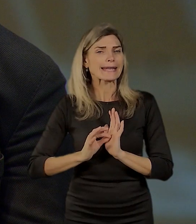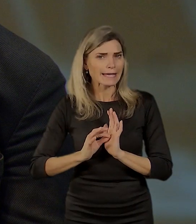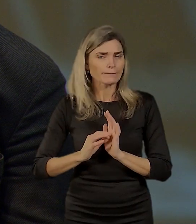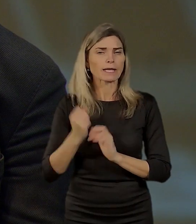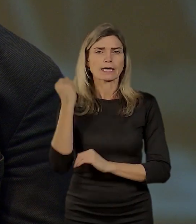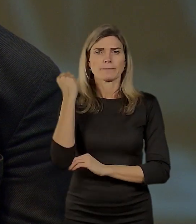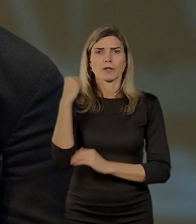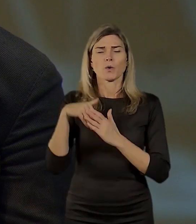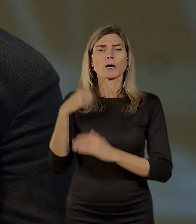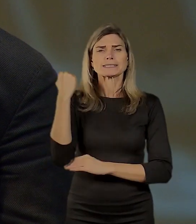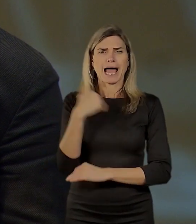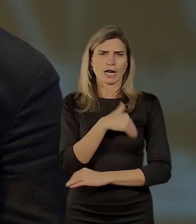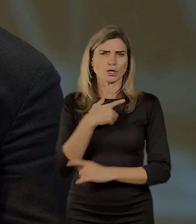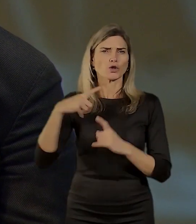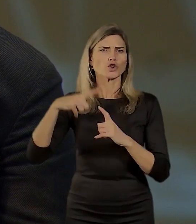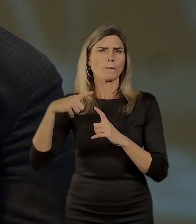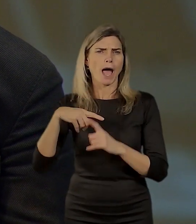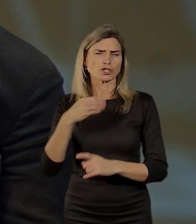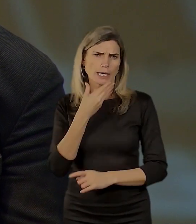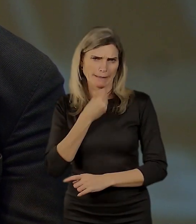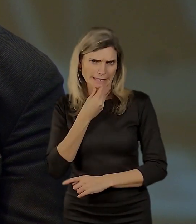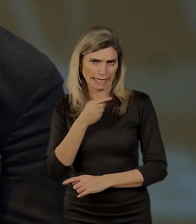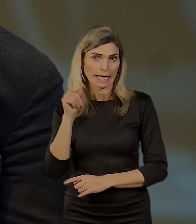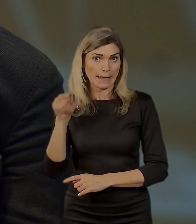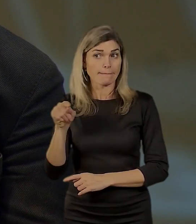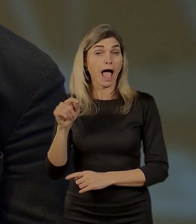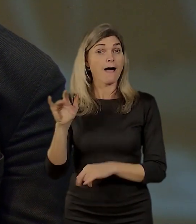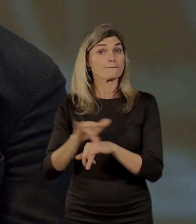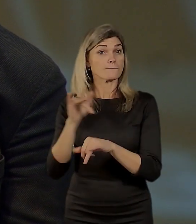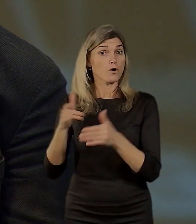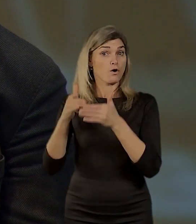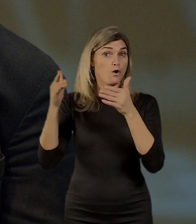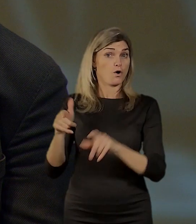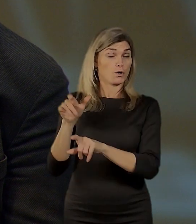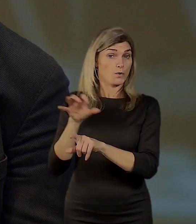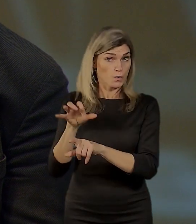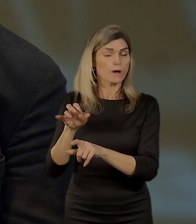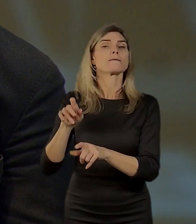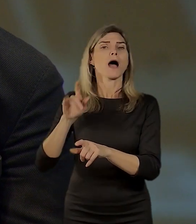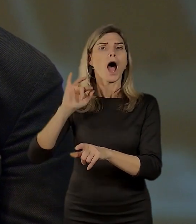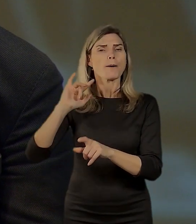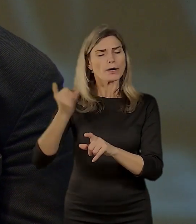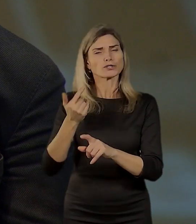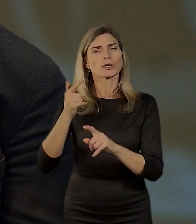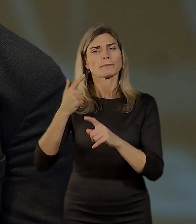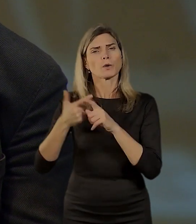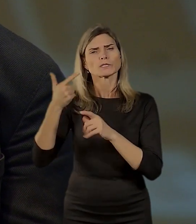first grades of the two primary schools that are there are. To Doly and Tomáš Garrigue Masaryk, where another space should actually be created subsequently.